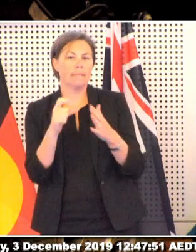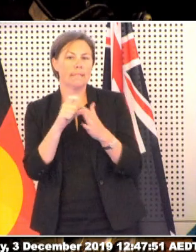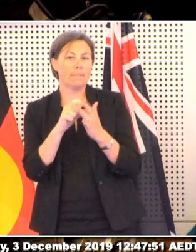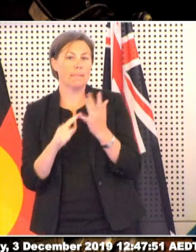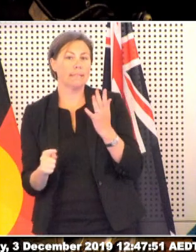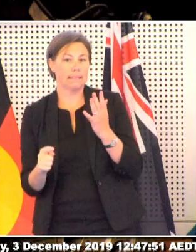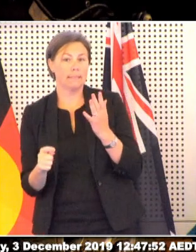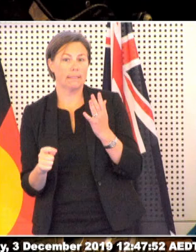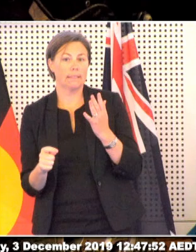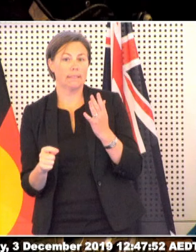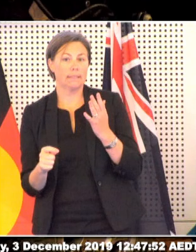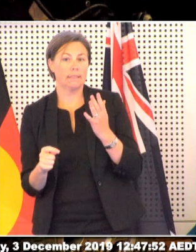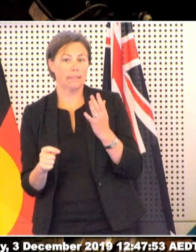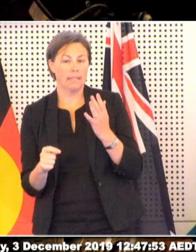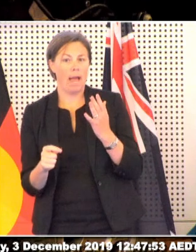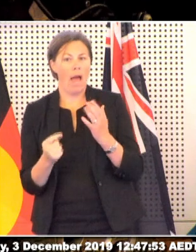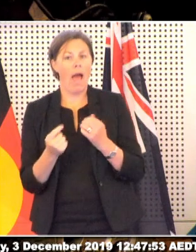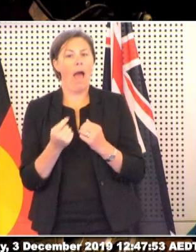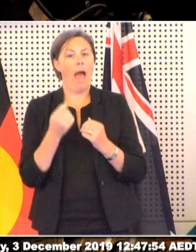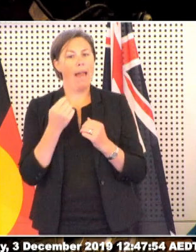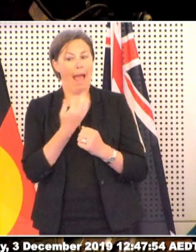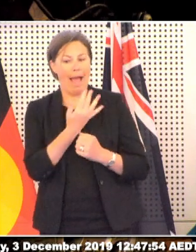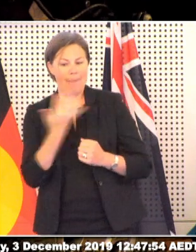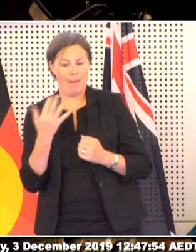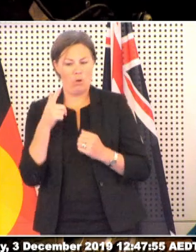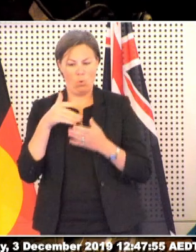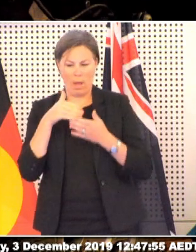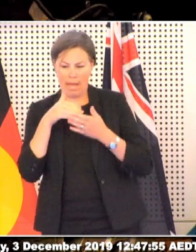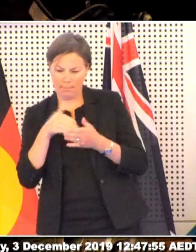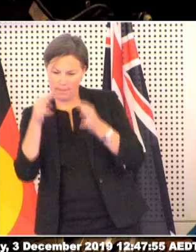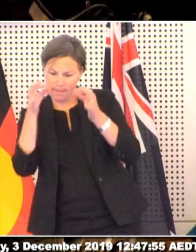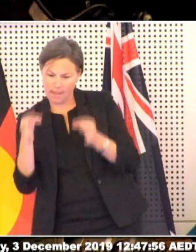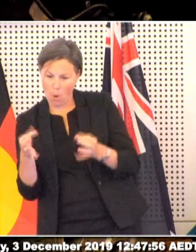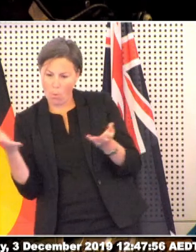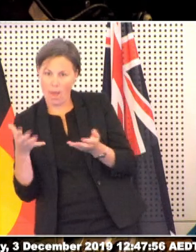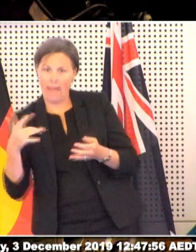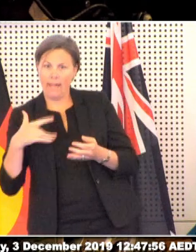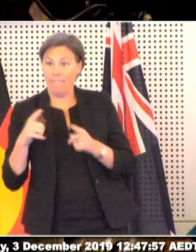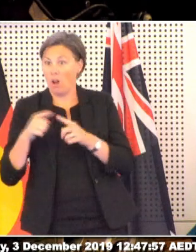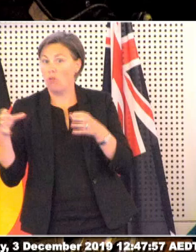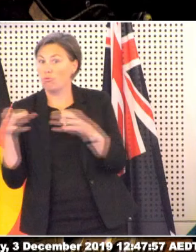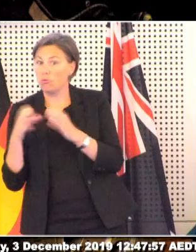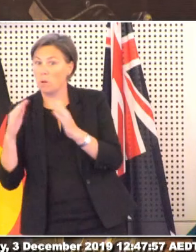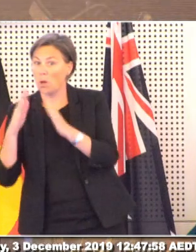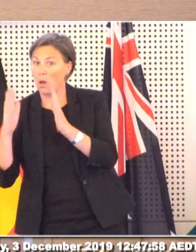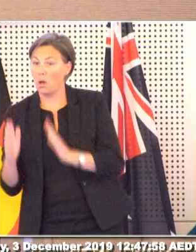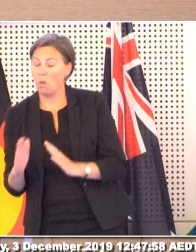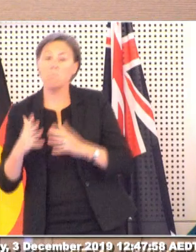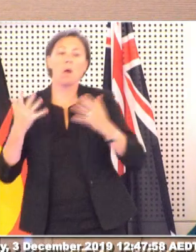decisions around group homes as an accommodation option? The majority of the accommodation decisions relate to people